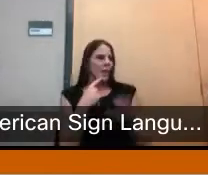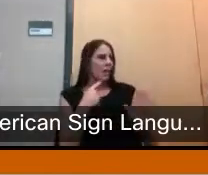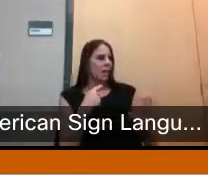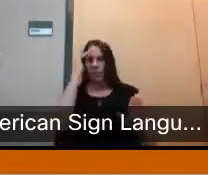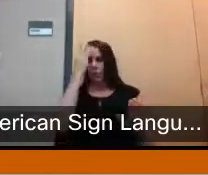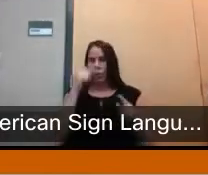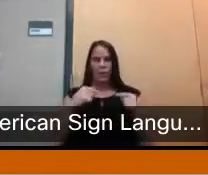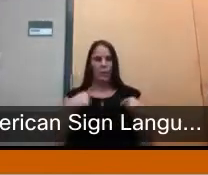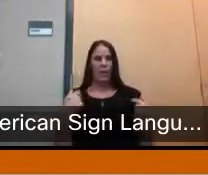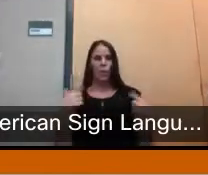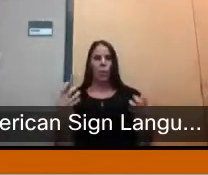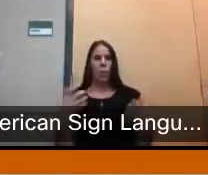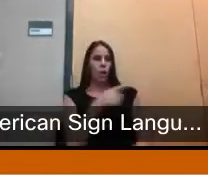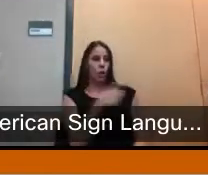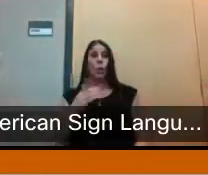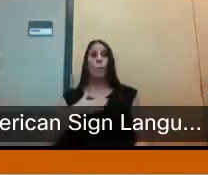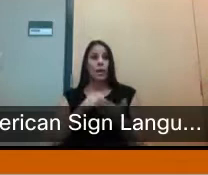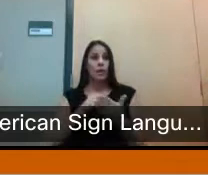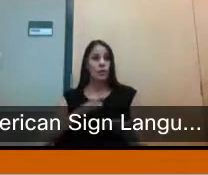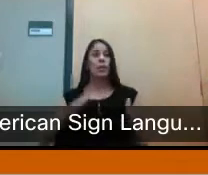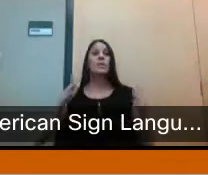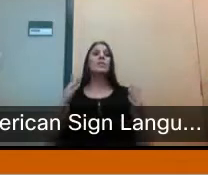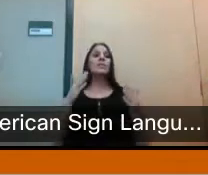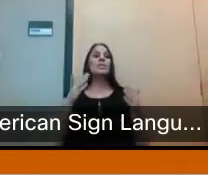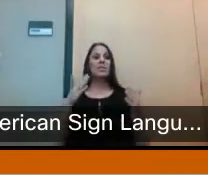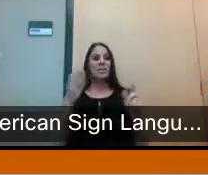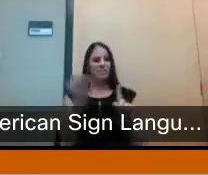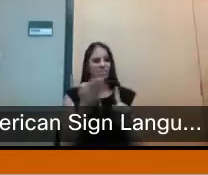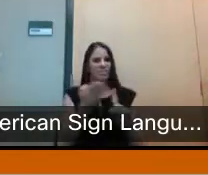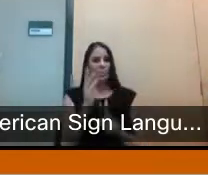to get more people out of the elevators and into the stairs.